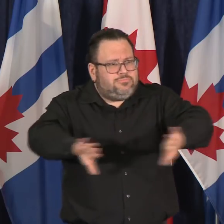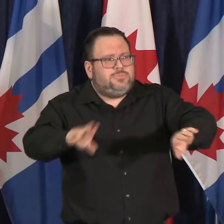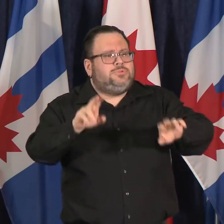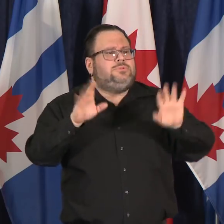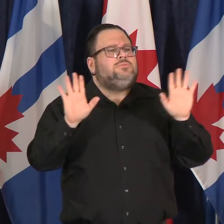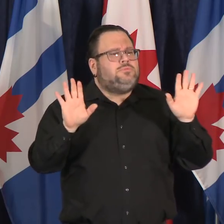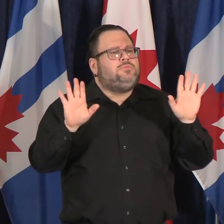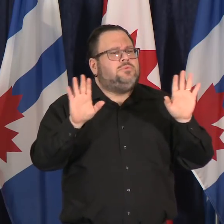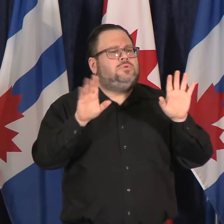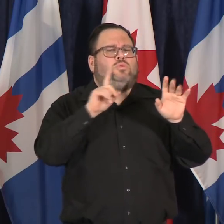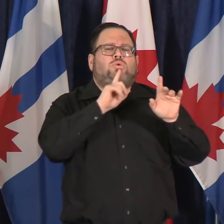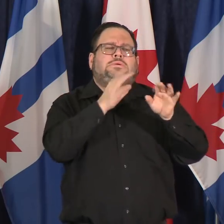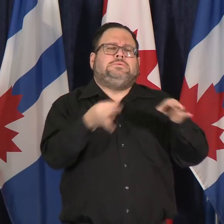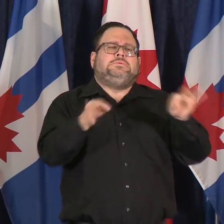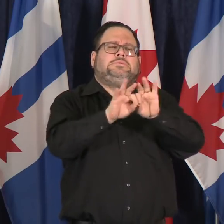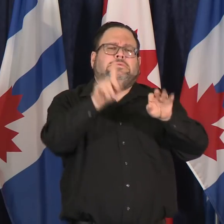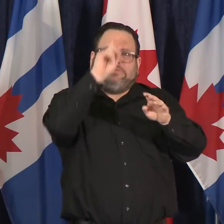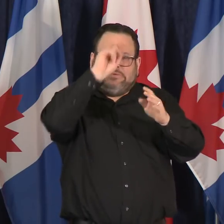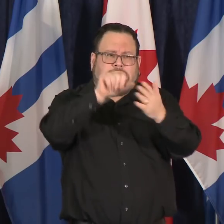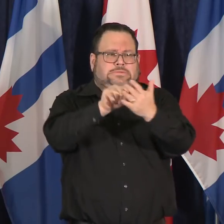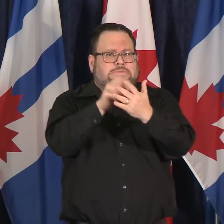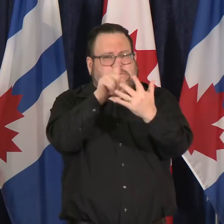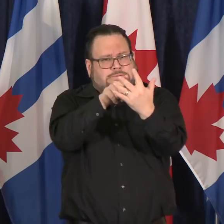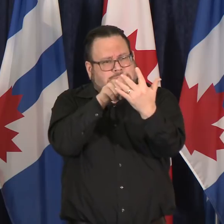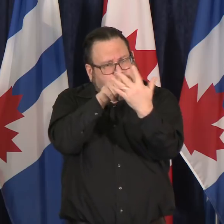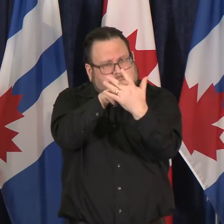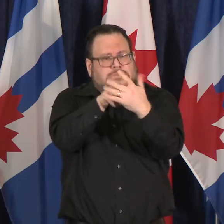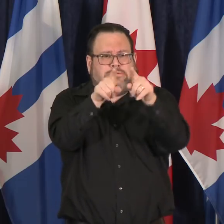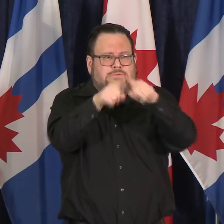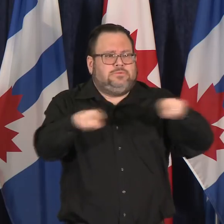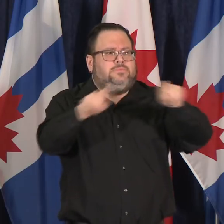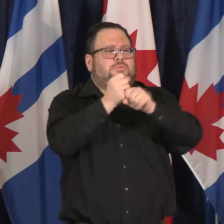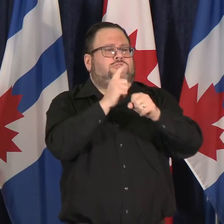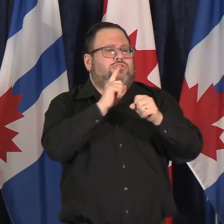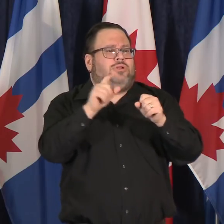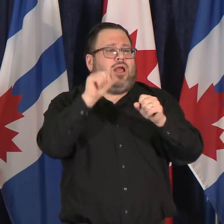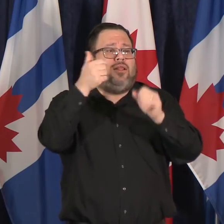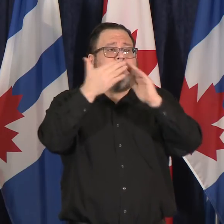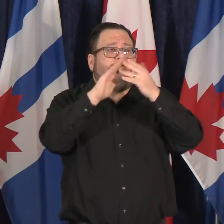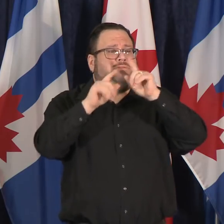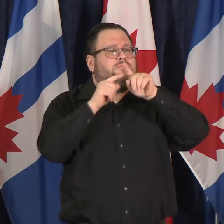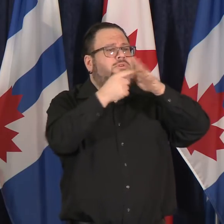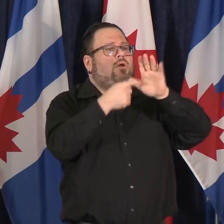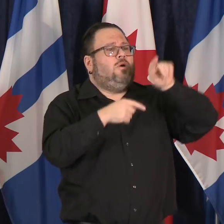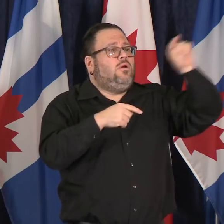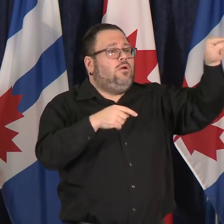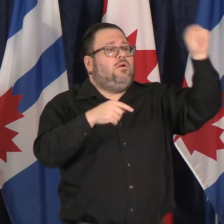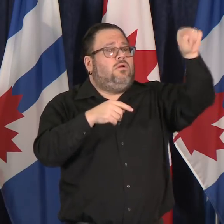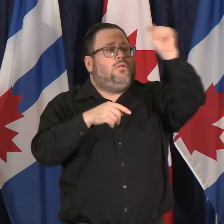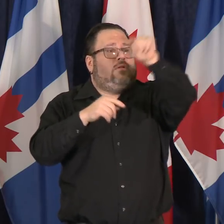jurisdictions that social distancing works but just like any other medicine